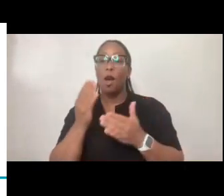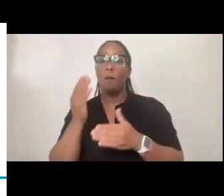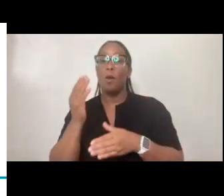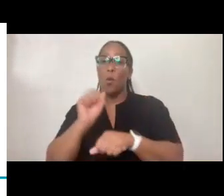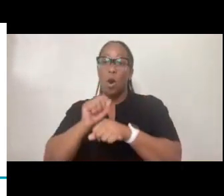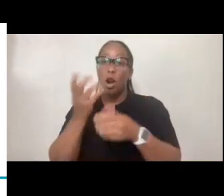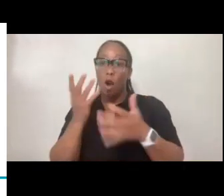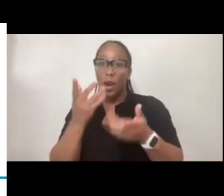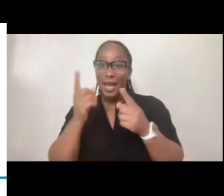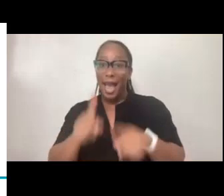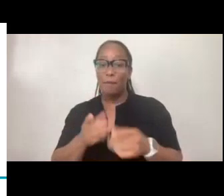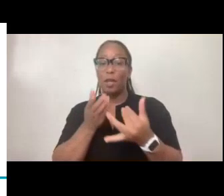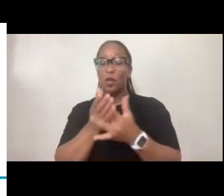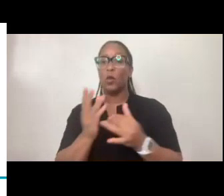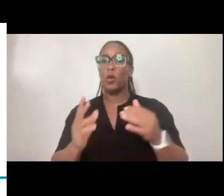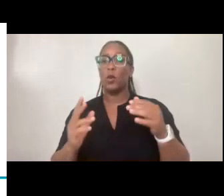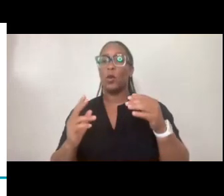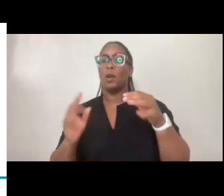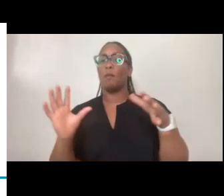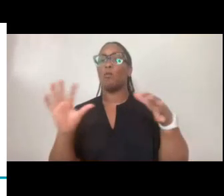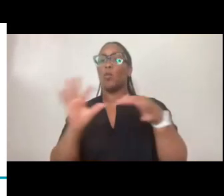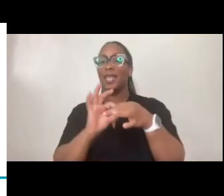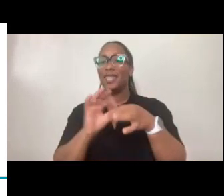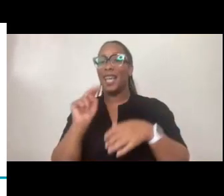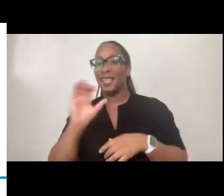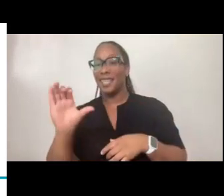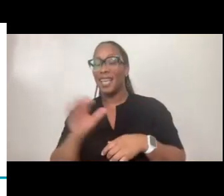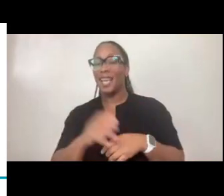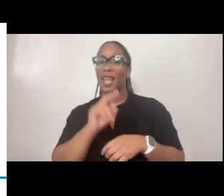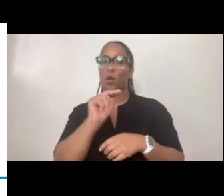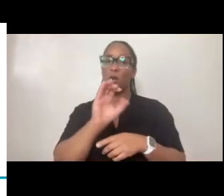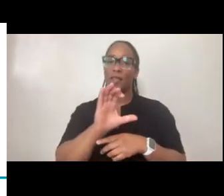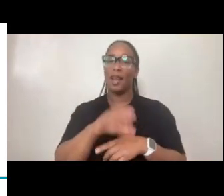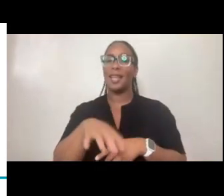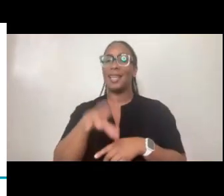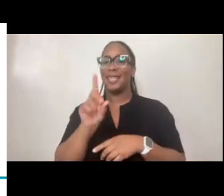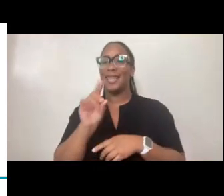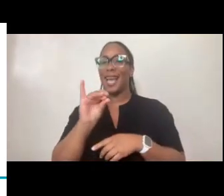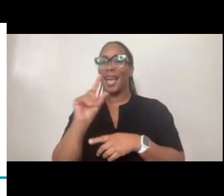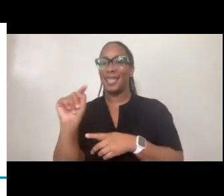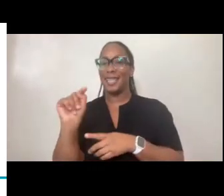being done through social bridging in C and through North Carolina's DIT Resource Finder.